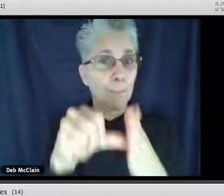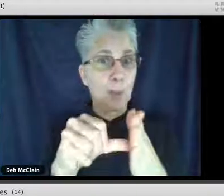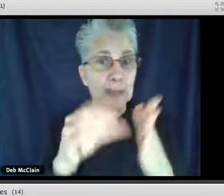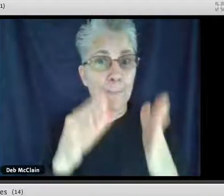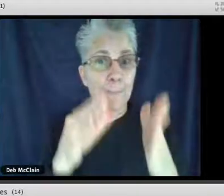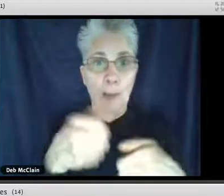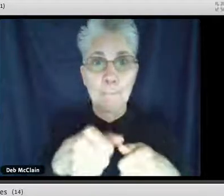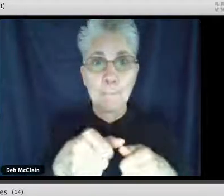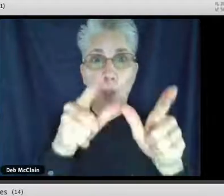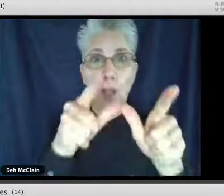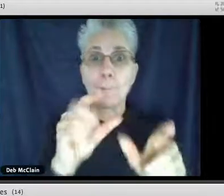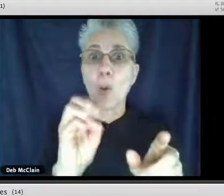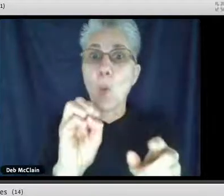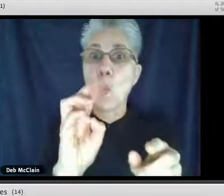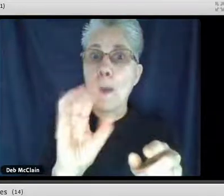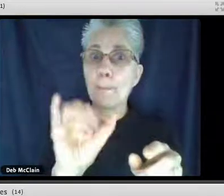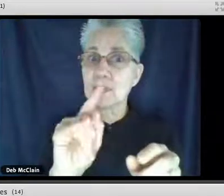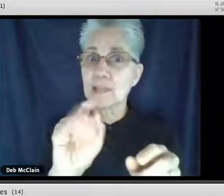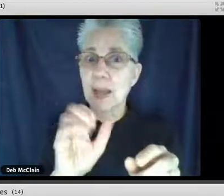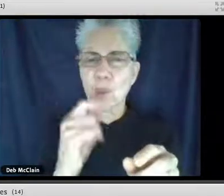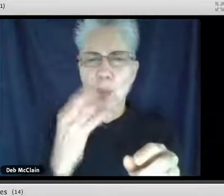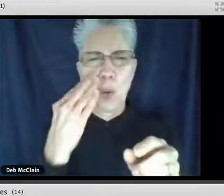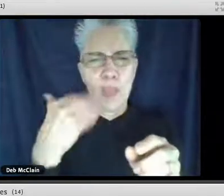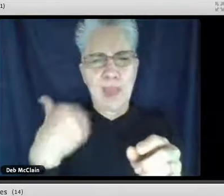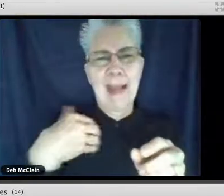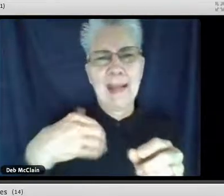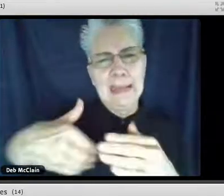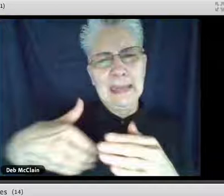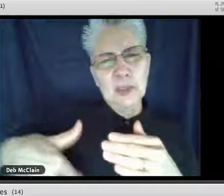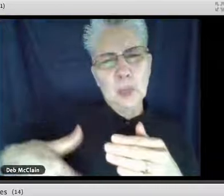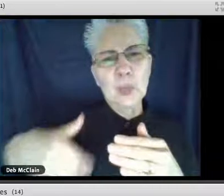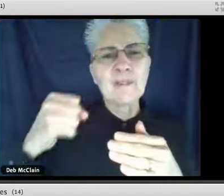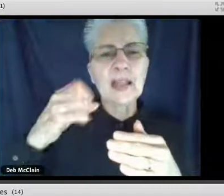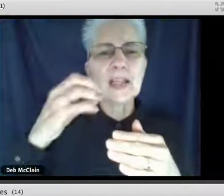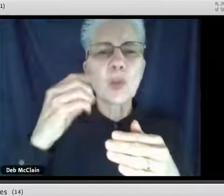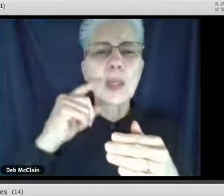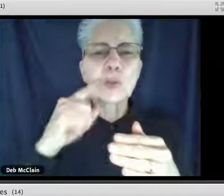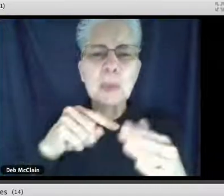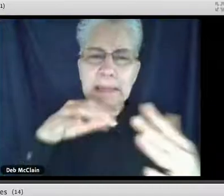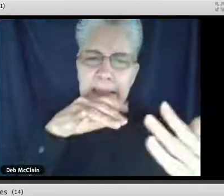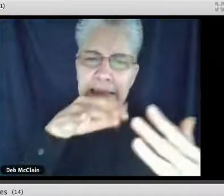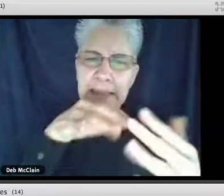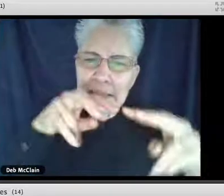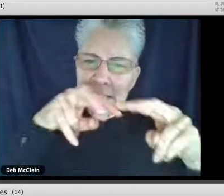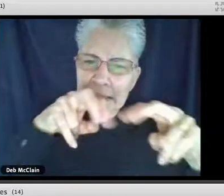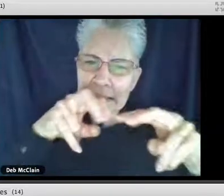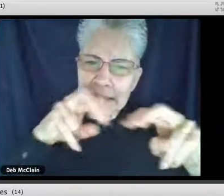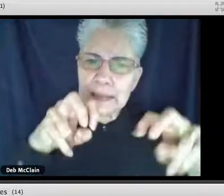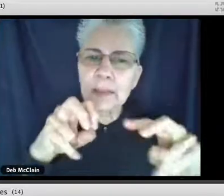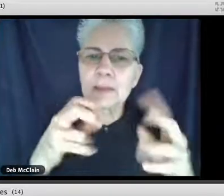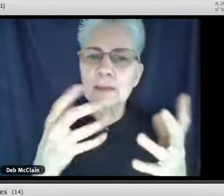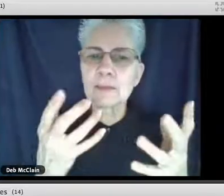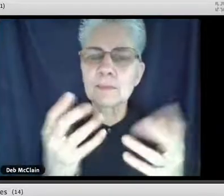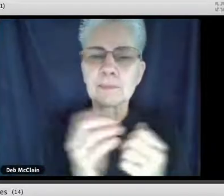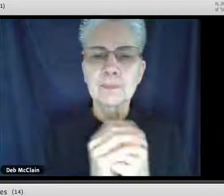We know that intuitively, so let's really delve into our websites,